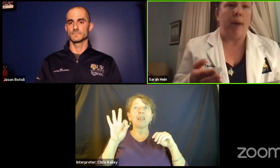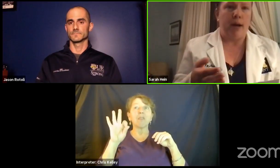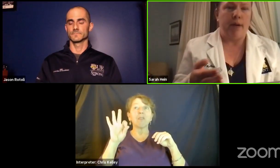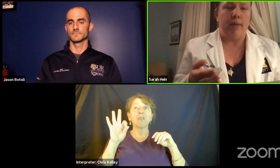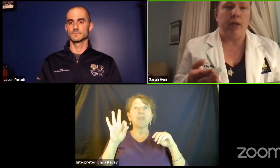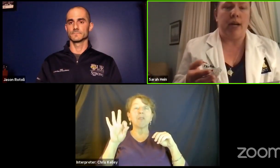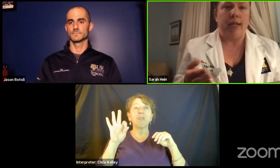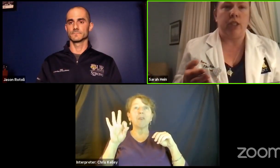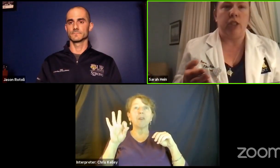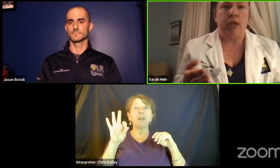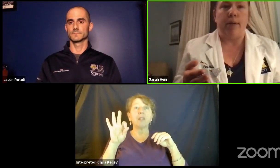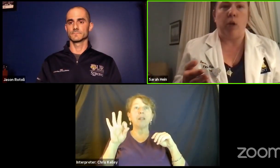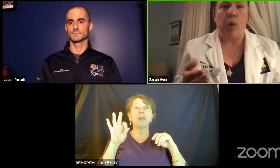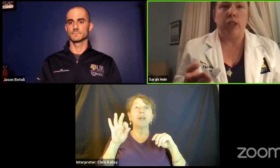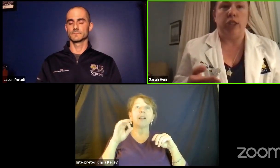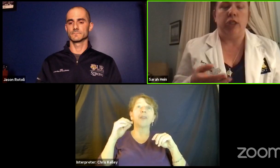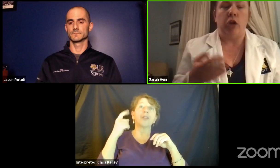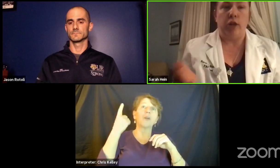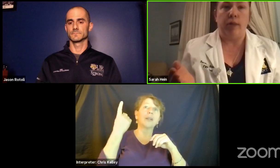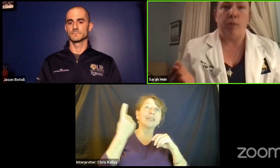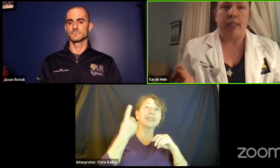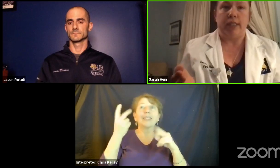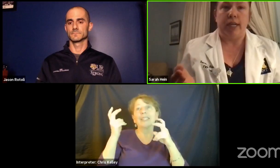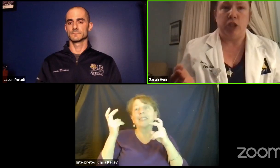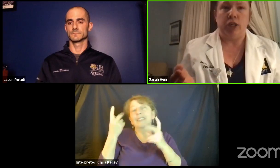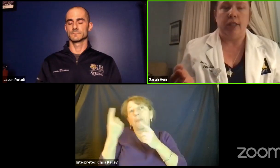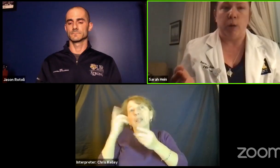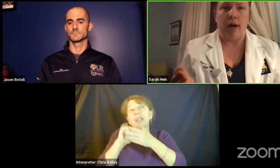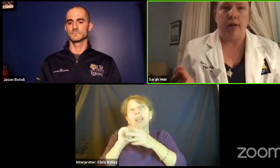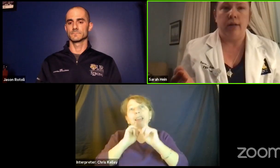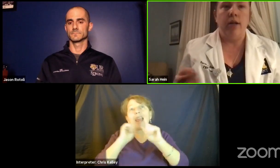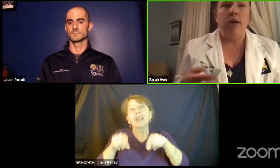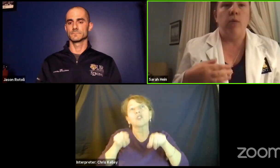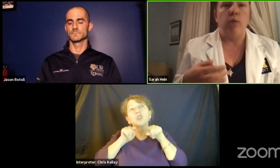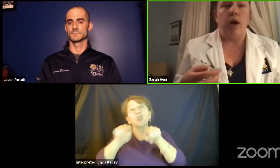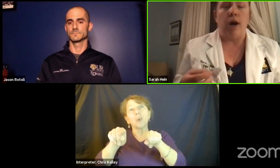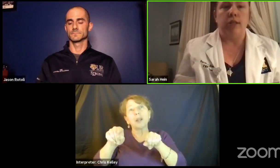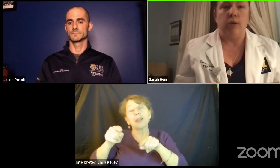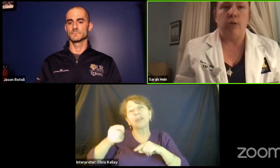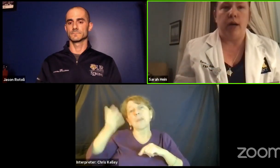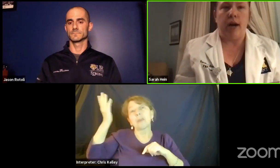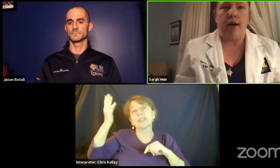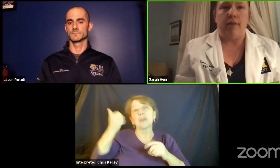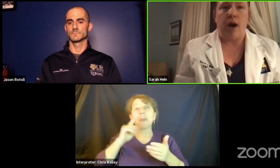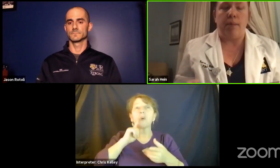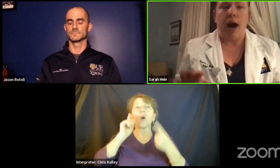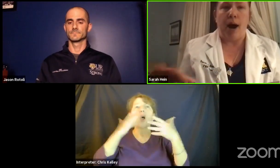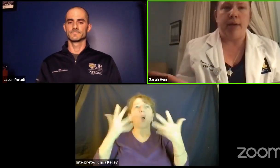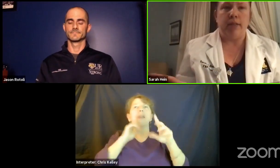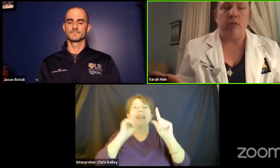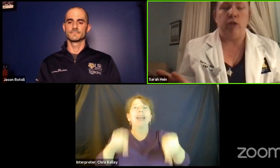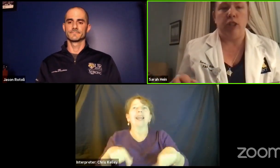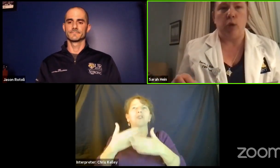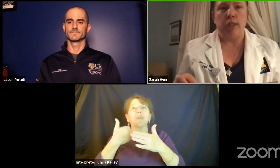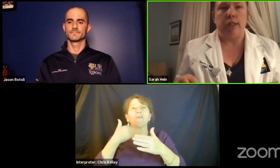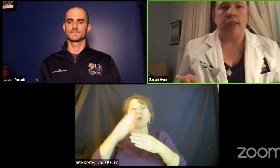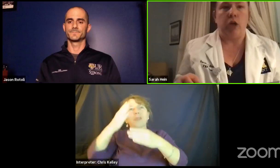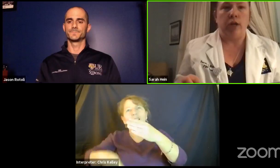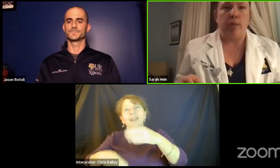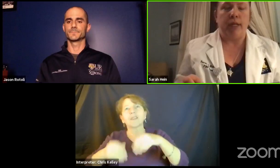if you're on the Facebook Live page, you can post your comments and questions. We will have a Q&A at the end of